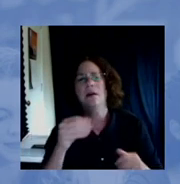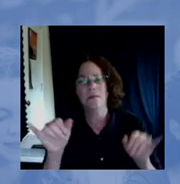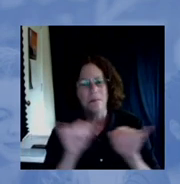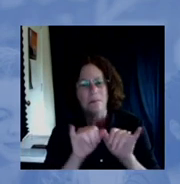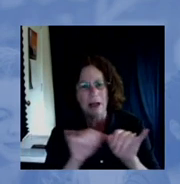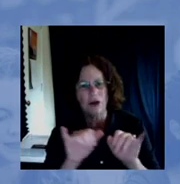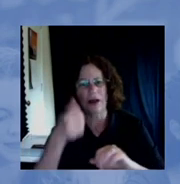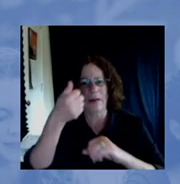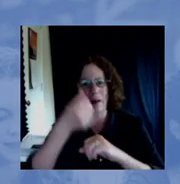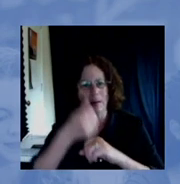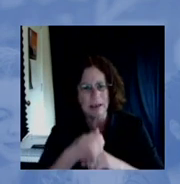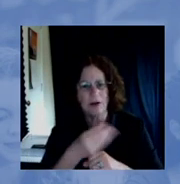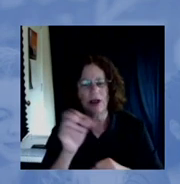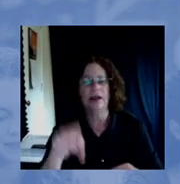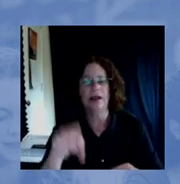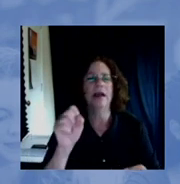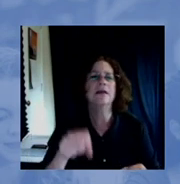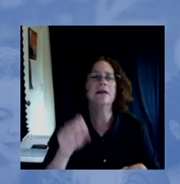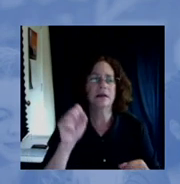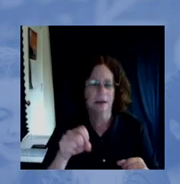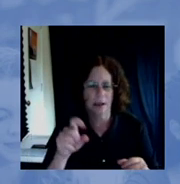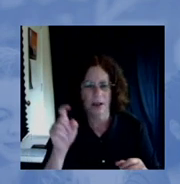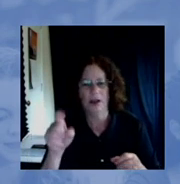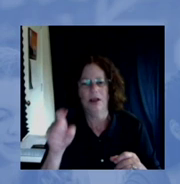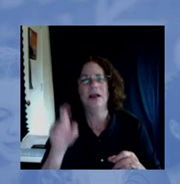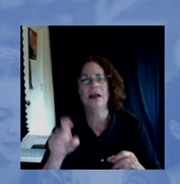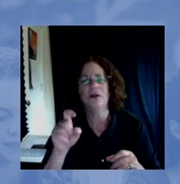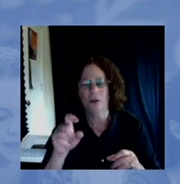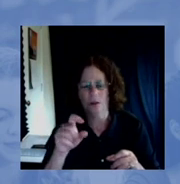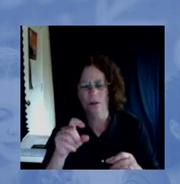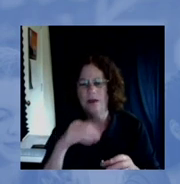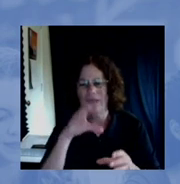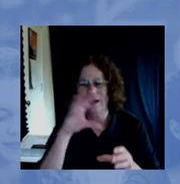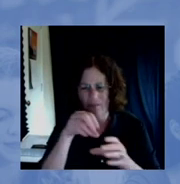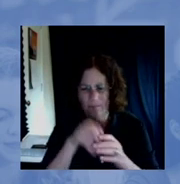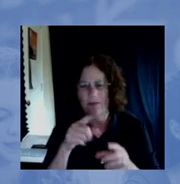YES, AT THE TABLE THAT EXAMINES THE RESULT. >> HOW ABOUT WHITE PLAINS, HOW ARE YOU THINKING